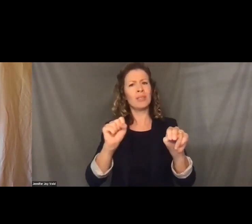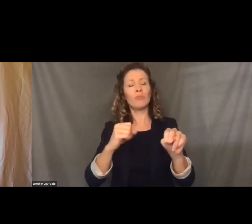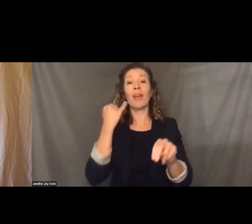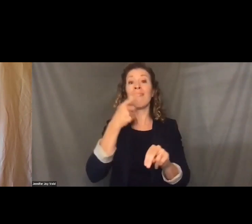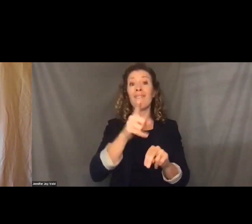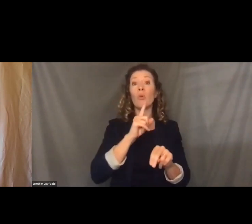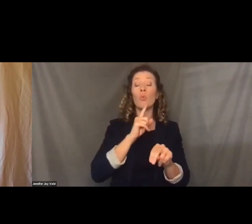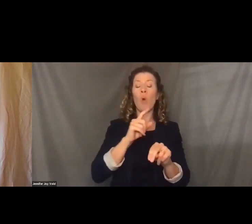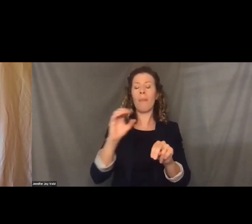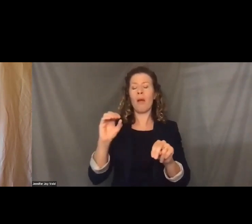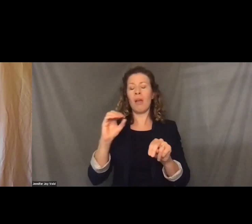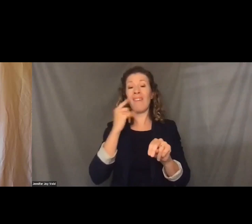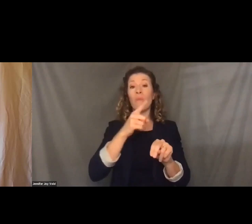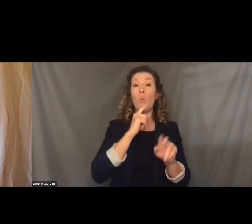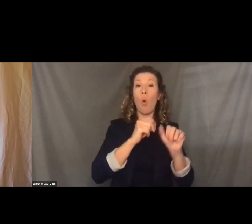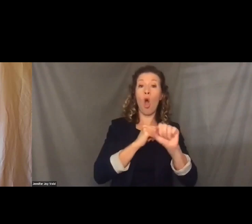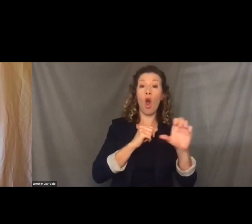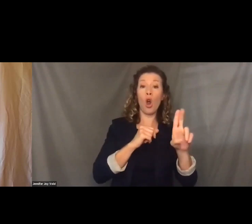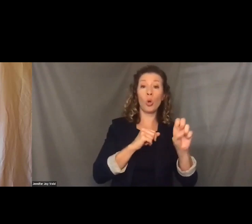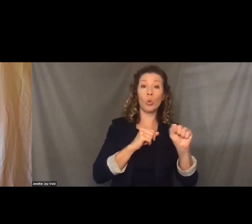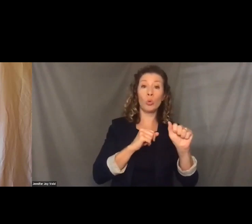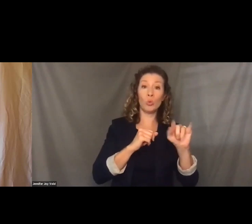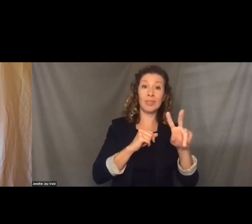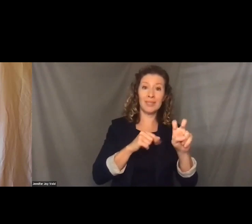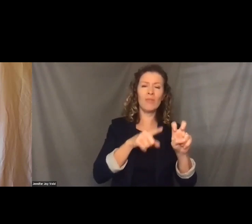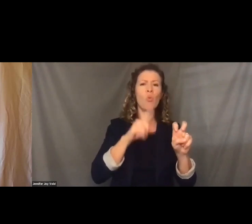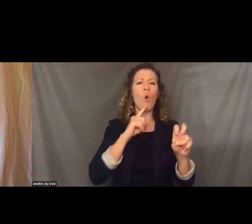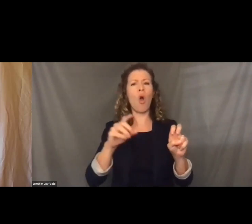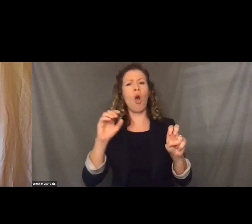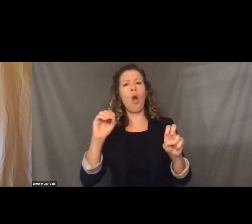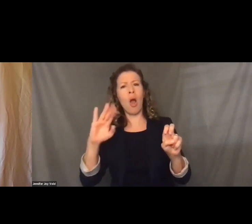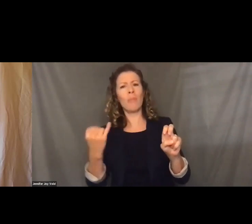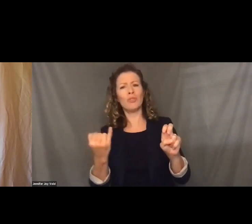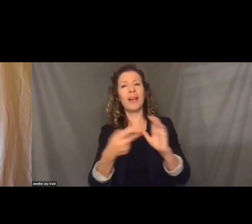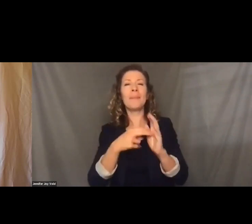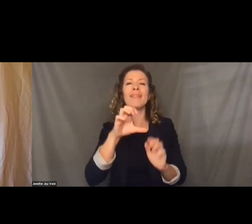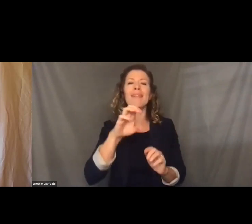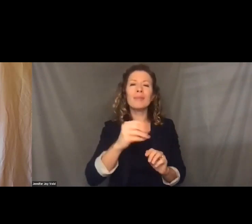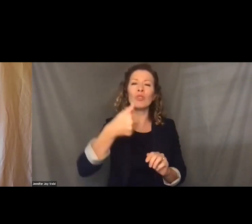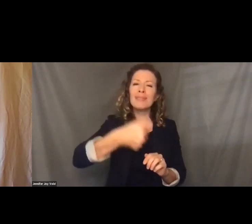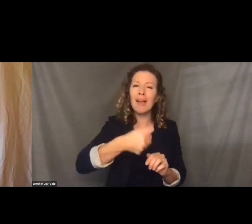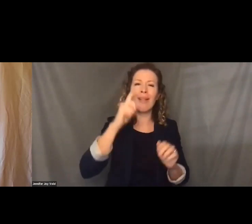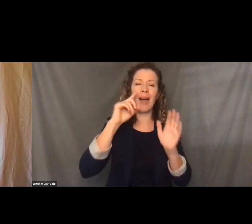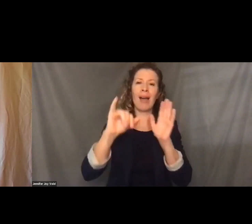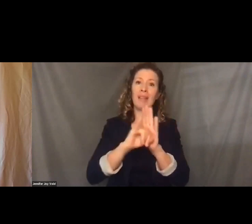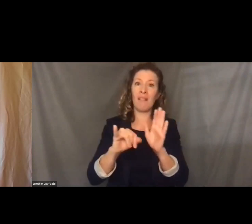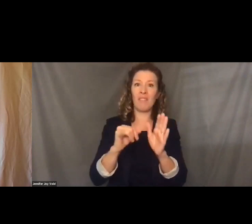object meaning that case marking identifies or pretty well identifies